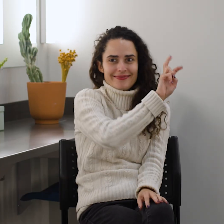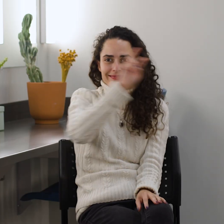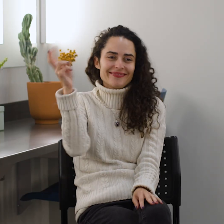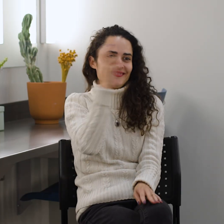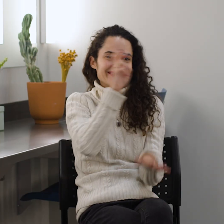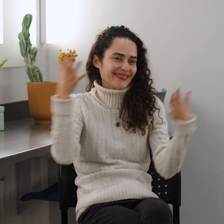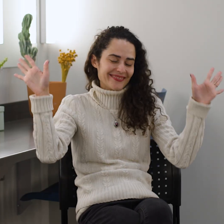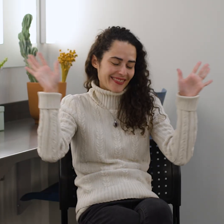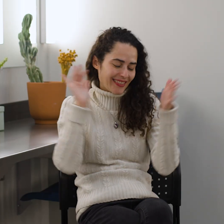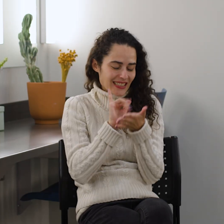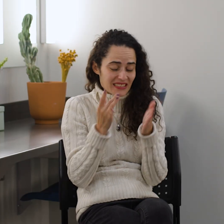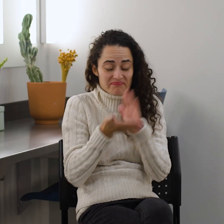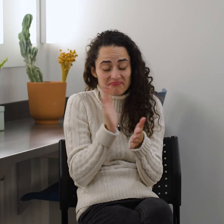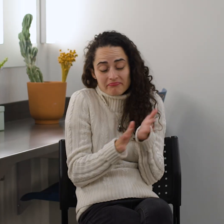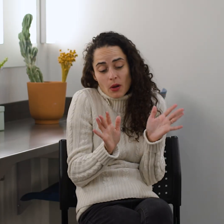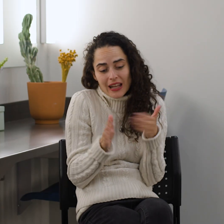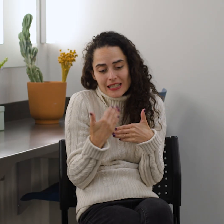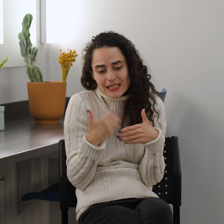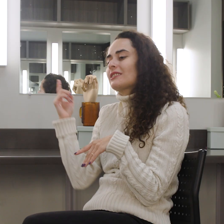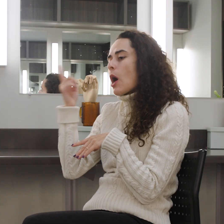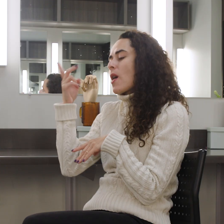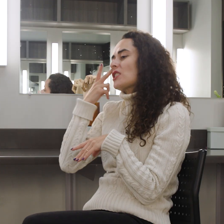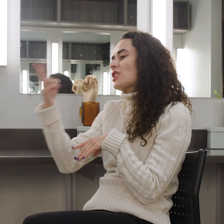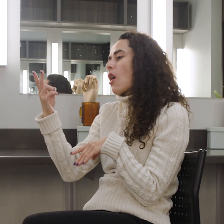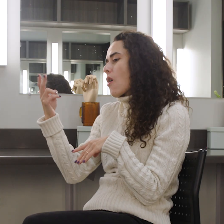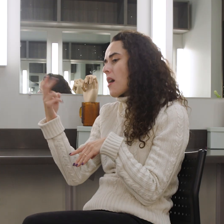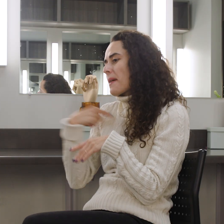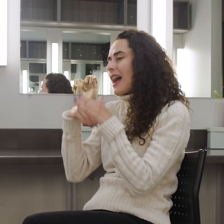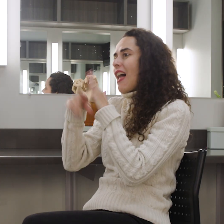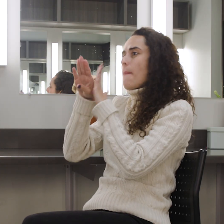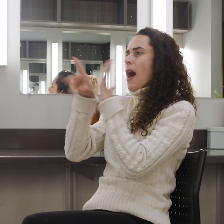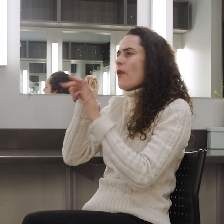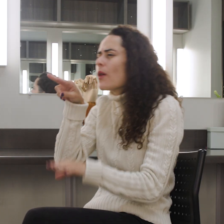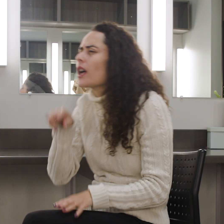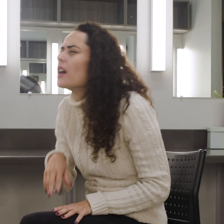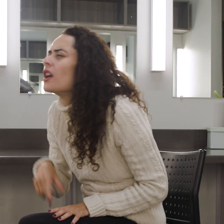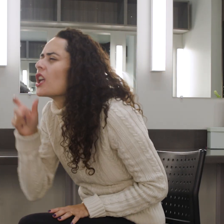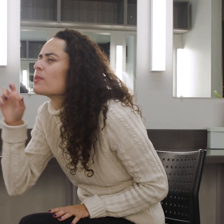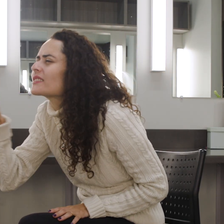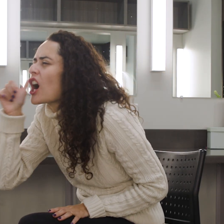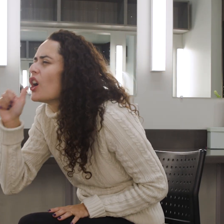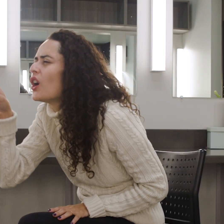We just walked around in the background and that was it. Easy. Someone saw me in the background and pointed me out: “Who's that girl?”